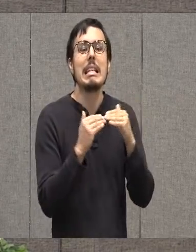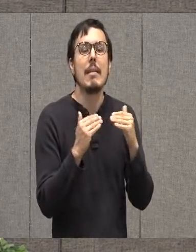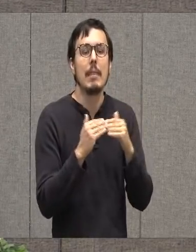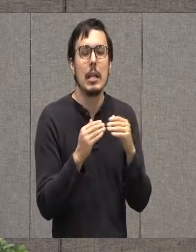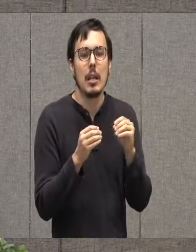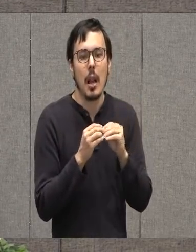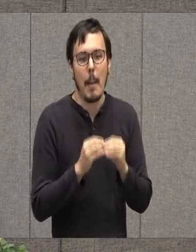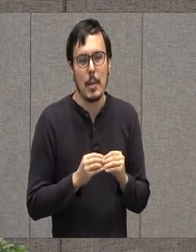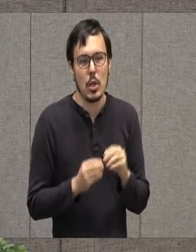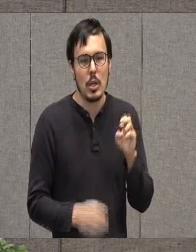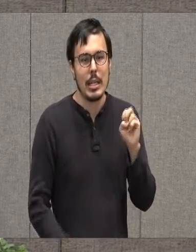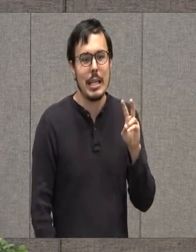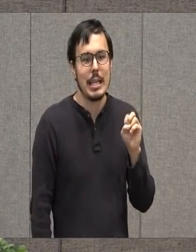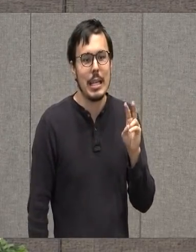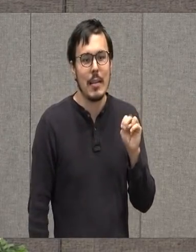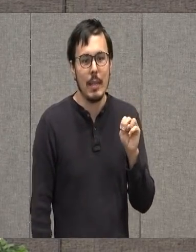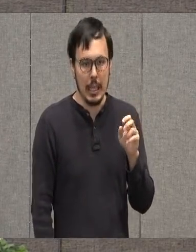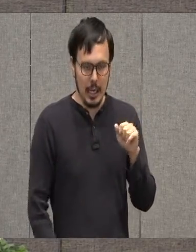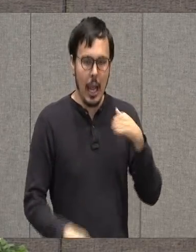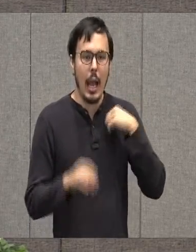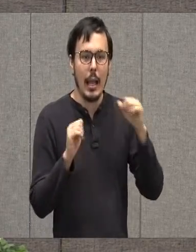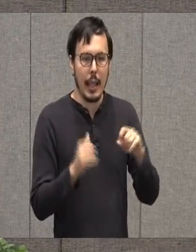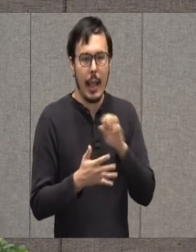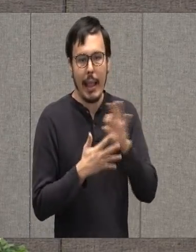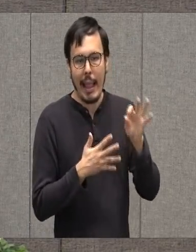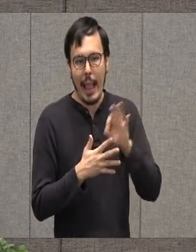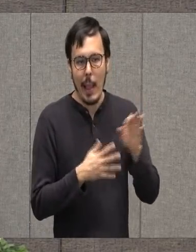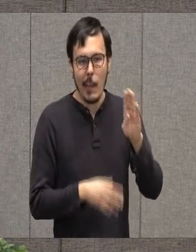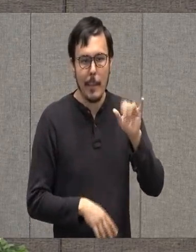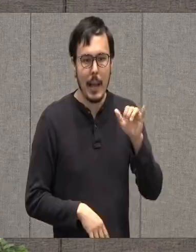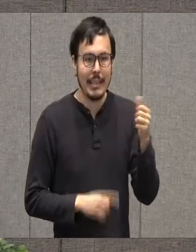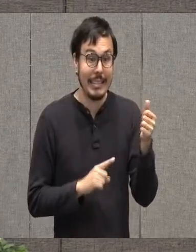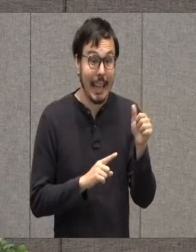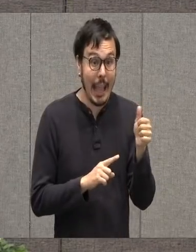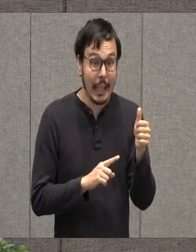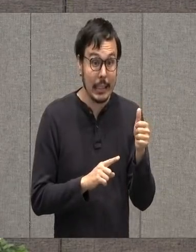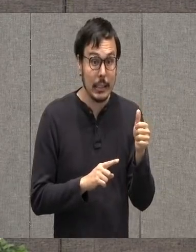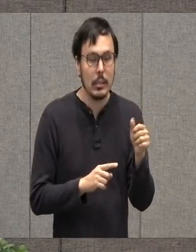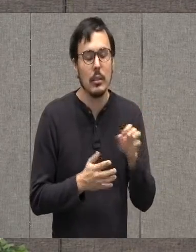I can get there by counting by 10s, and I can even get there by counting by twos.